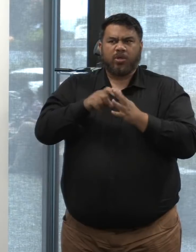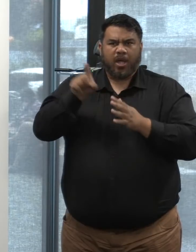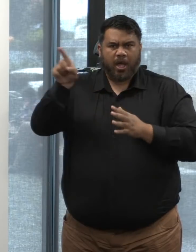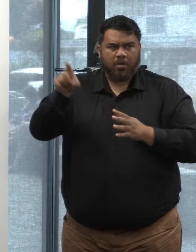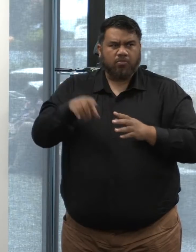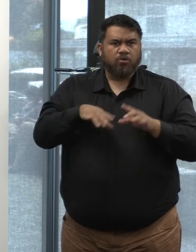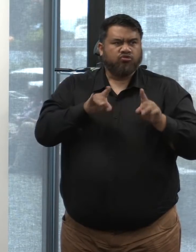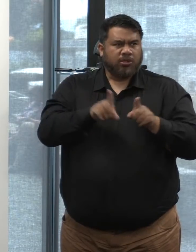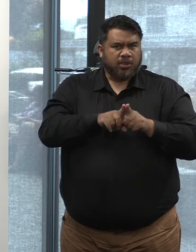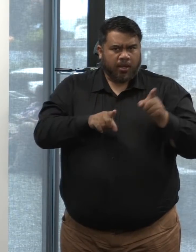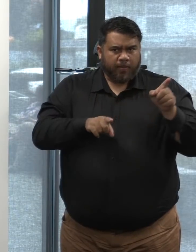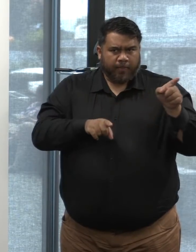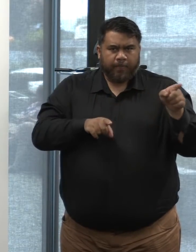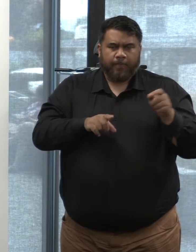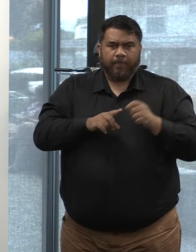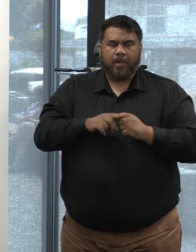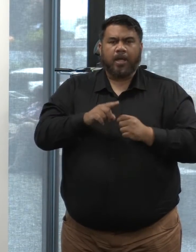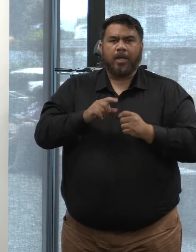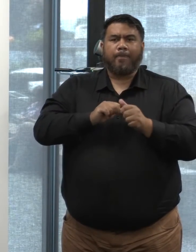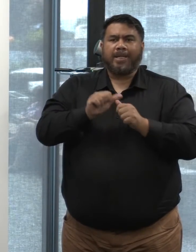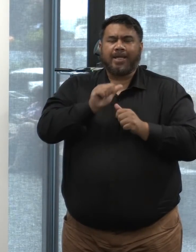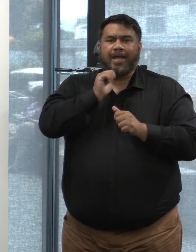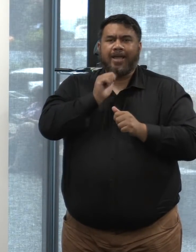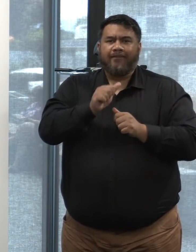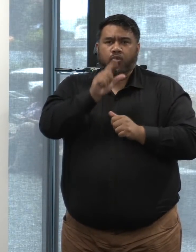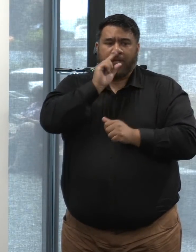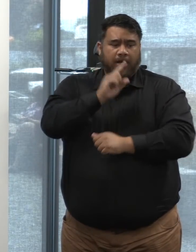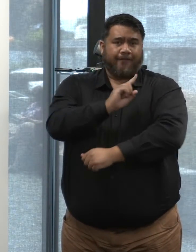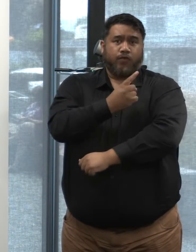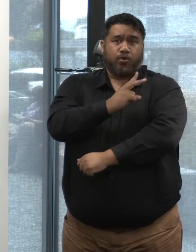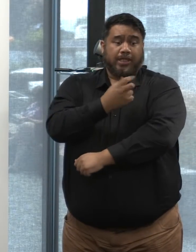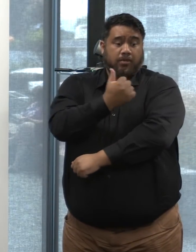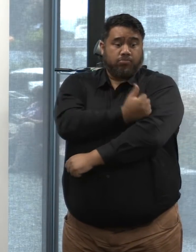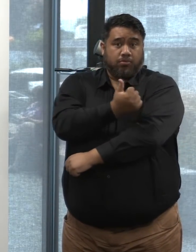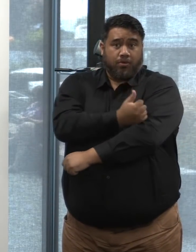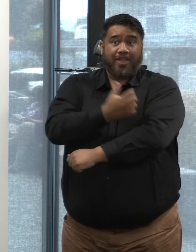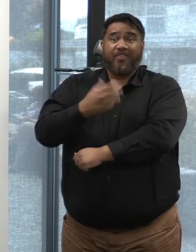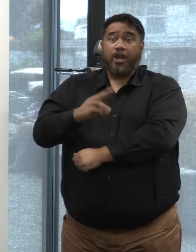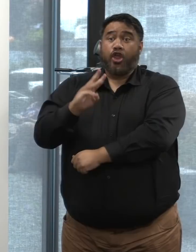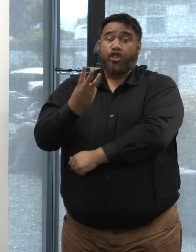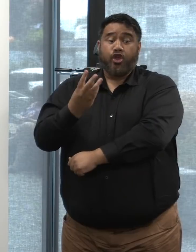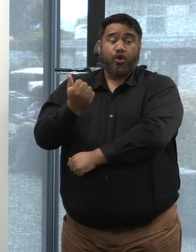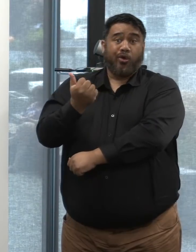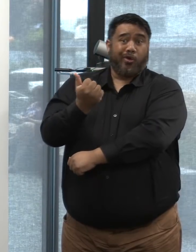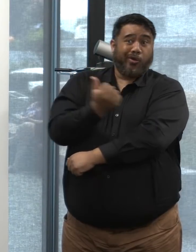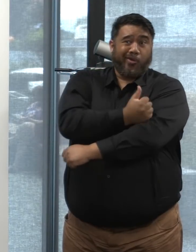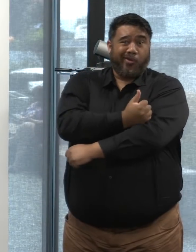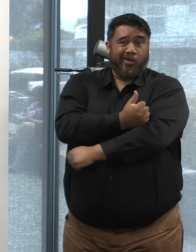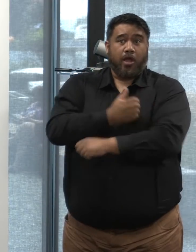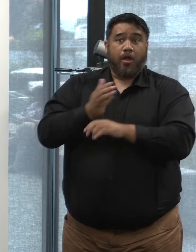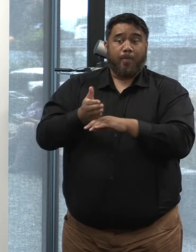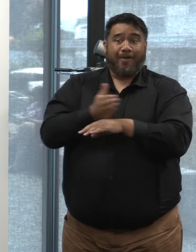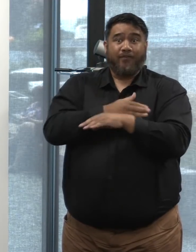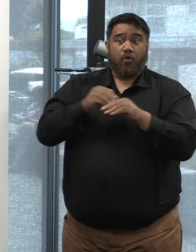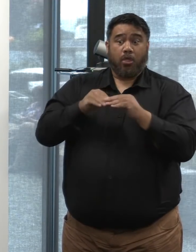done recently in the UK and most Australian states, means